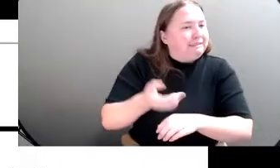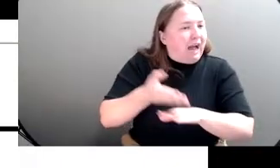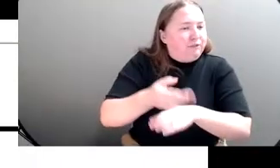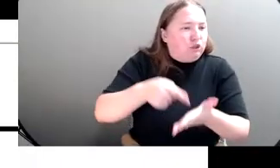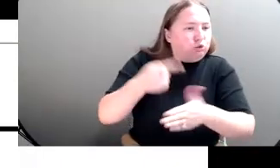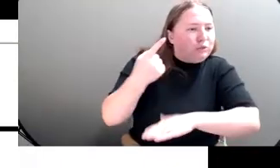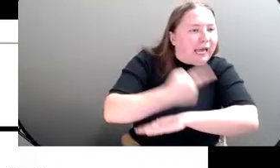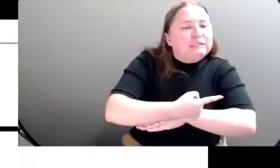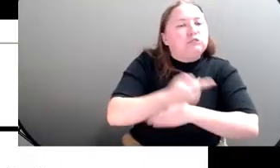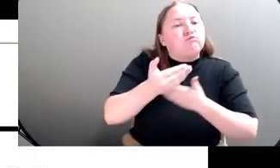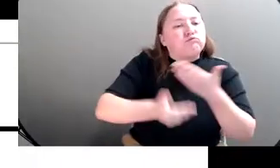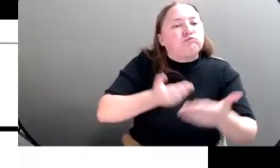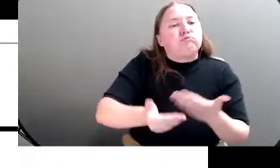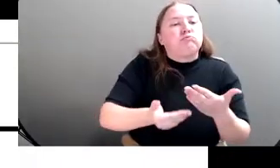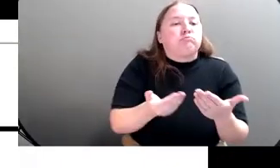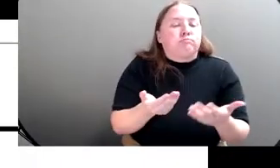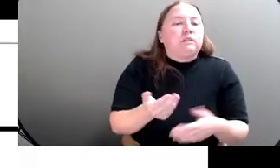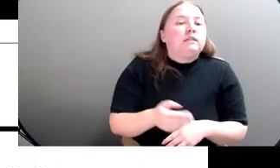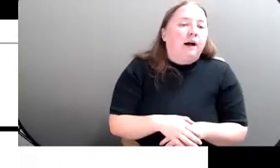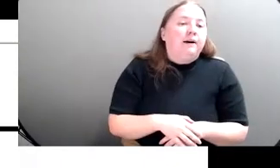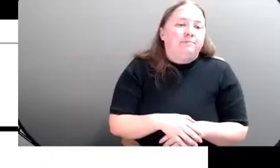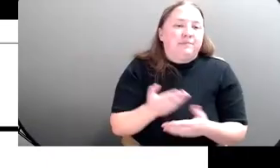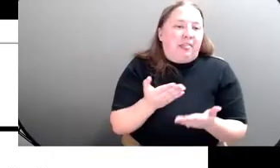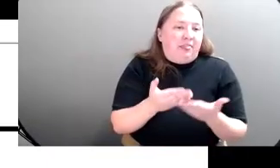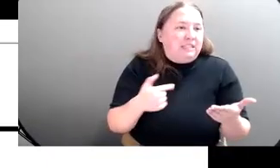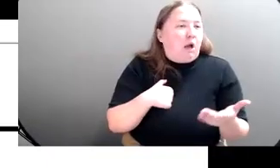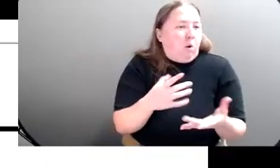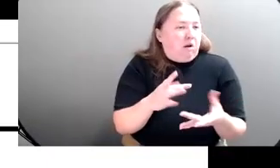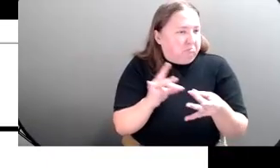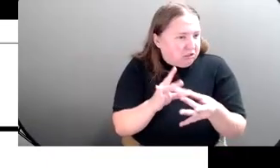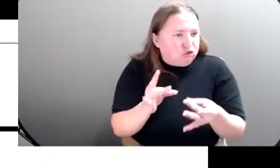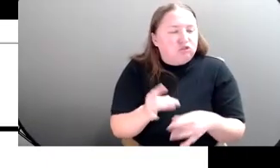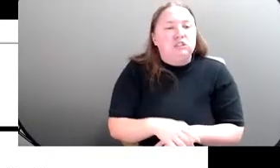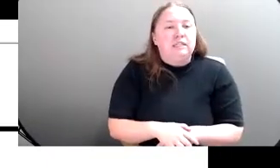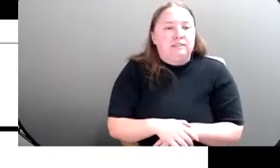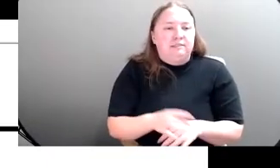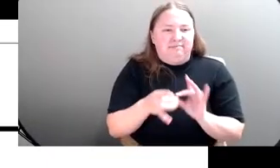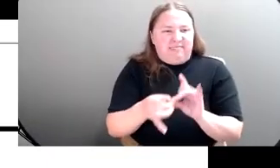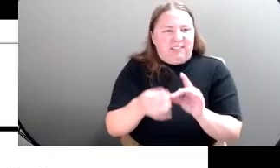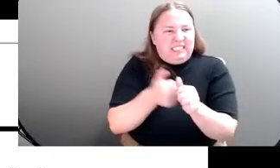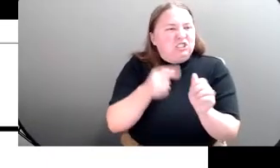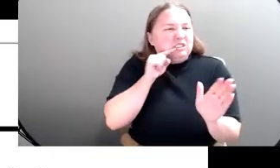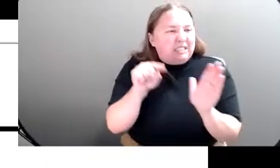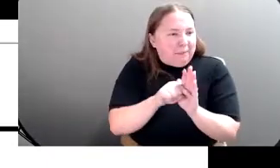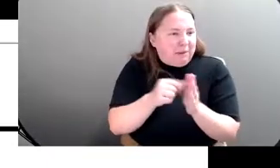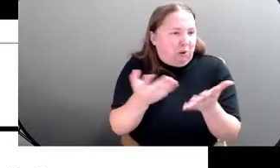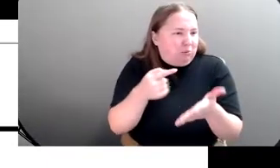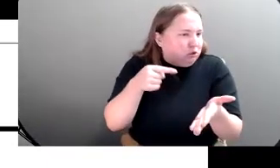and just kind of going through, you know, here are some things that I want to say, you know, about each assignment that was due, and that.